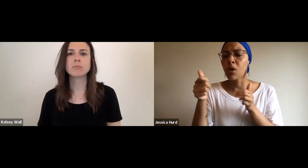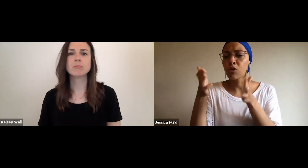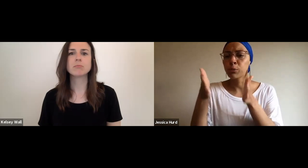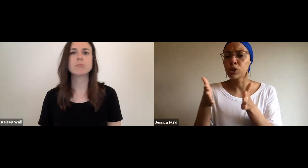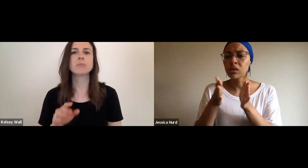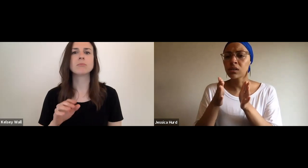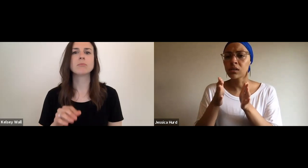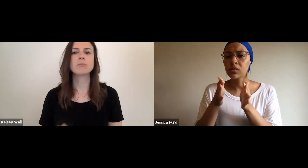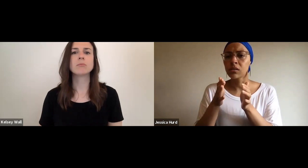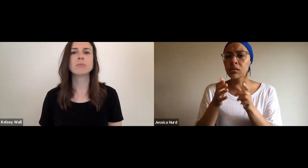Let's see. So, the next one--